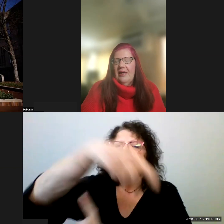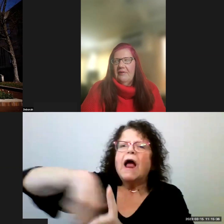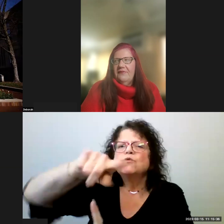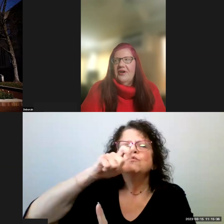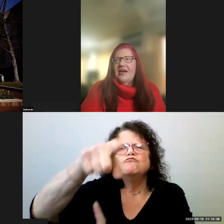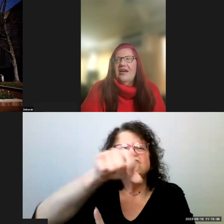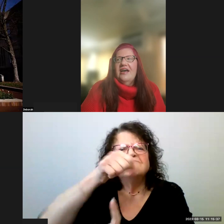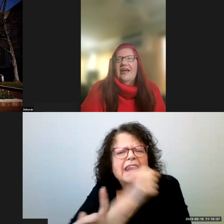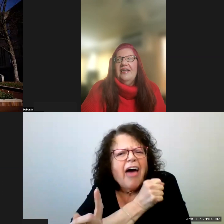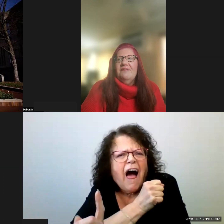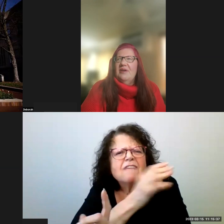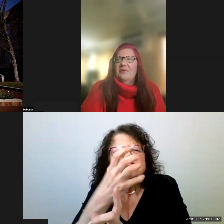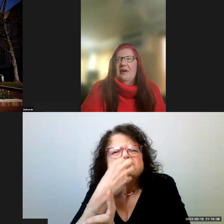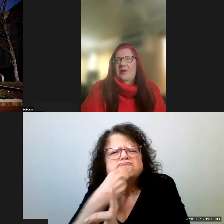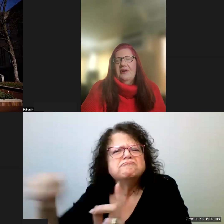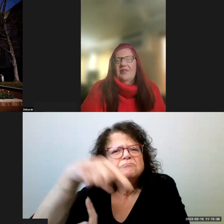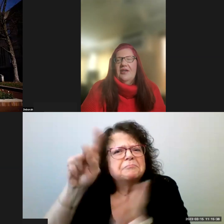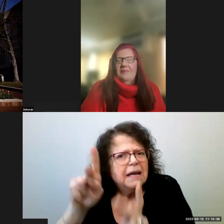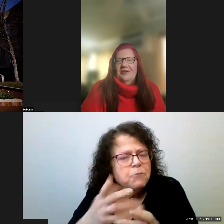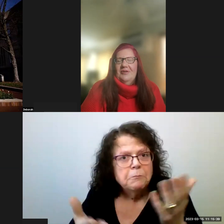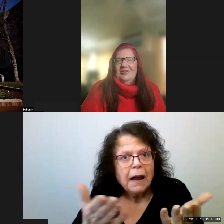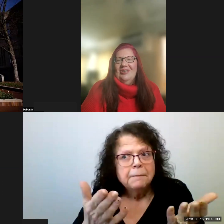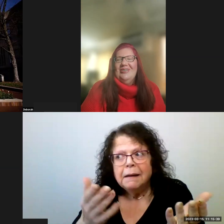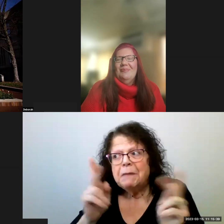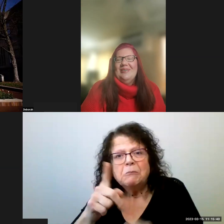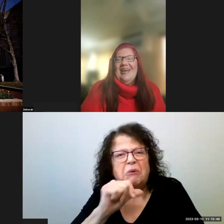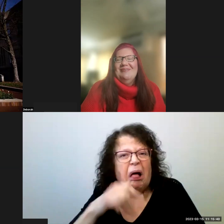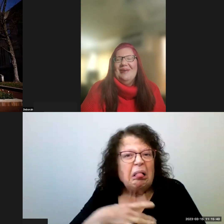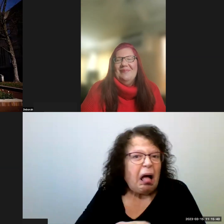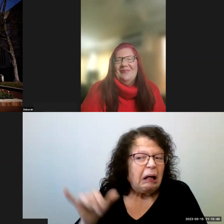love. And maybe even people you don't like that much, but still should protect people